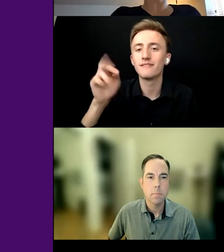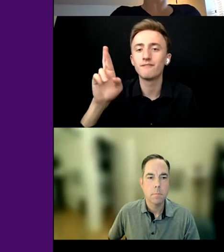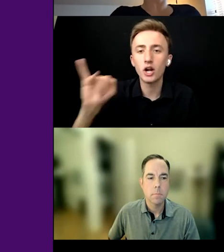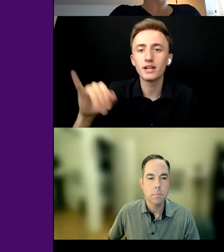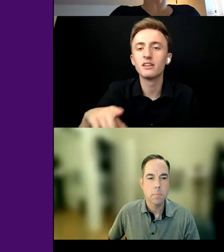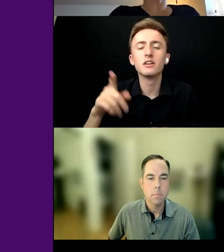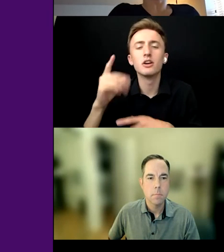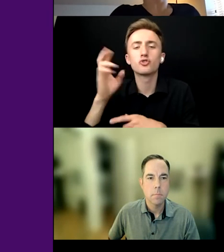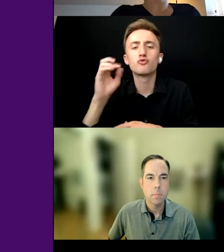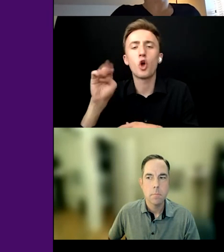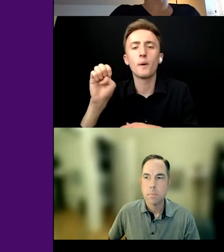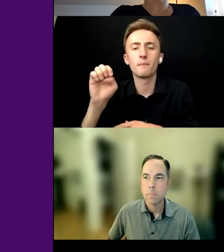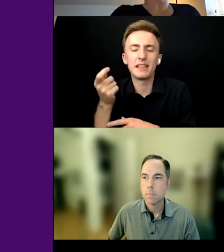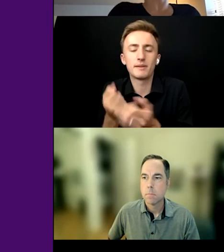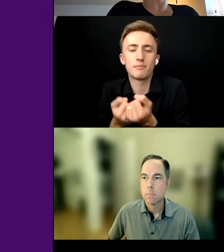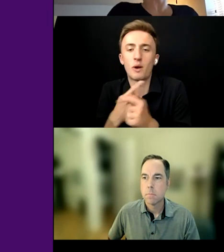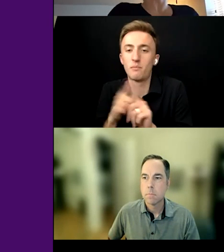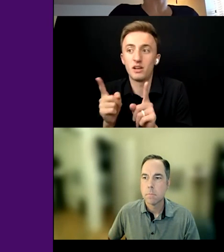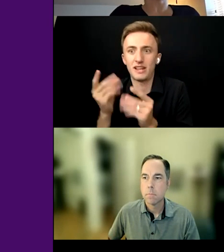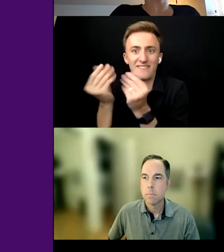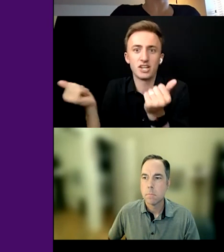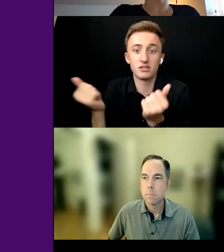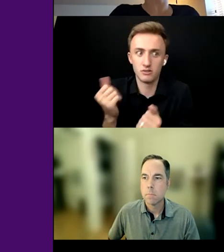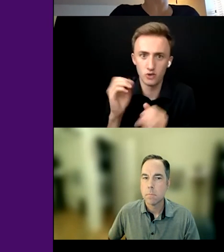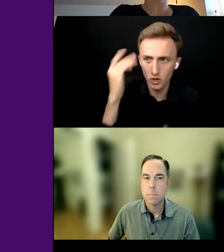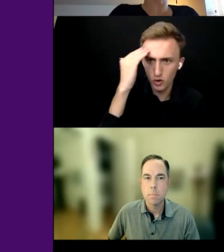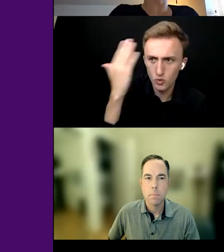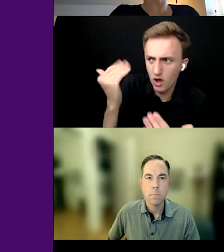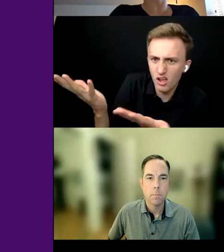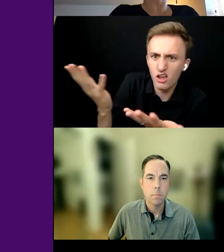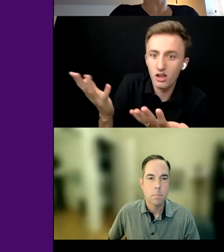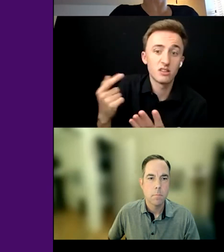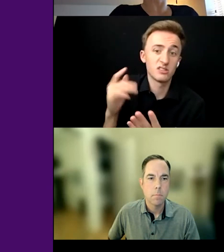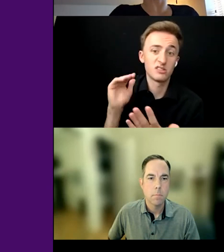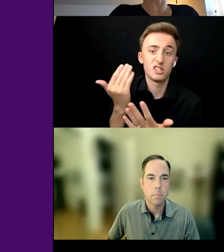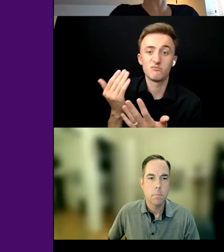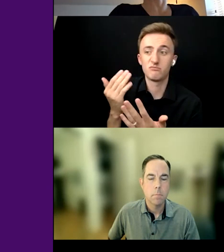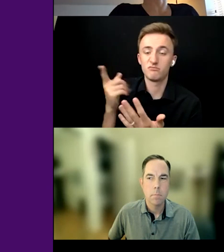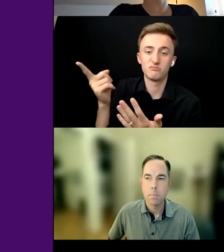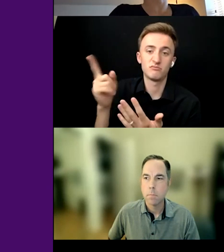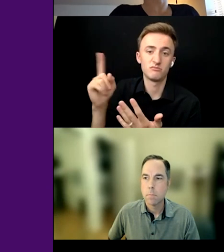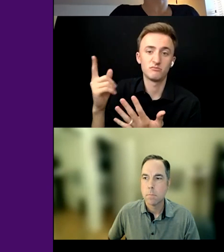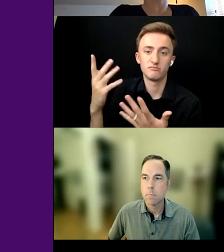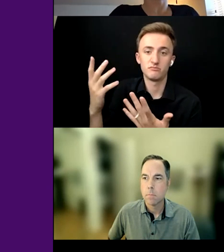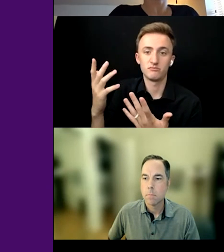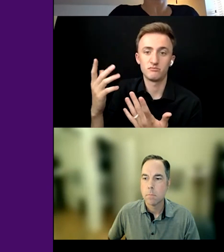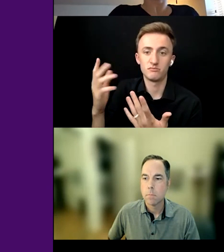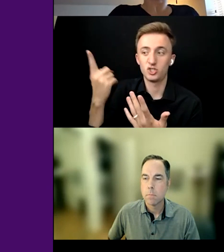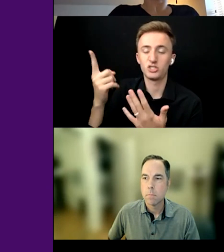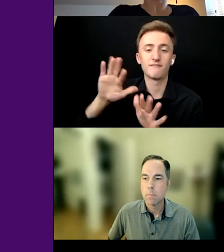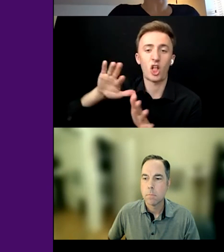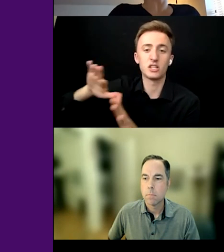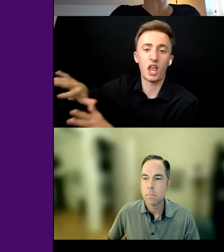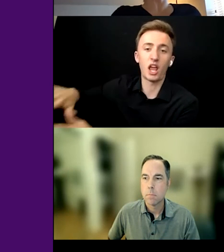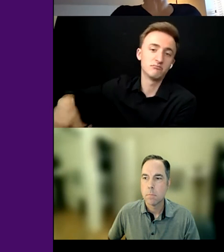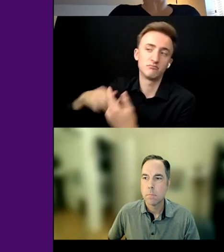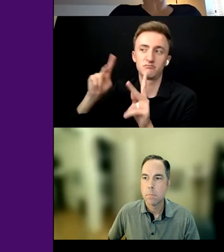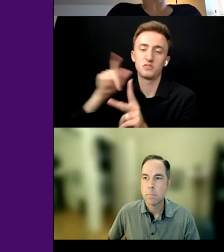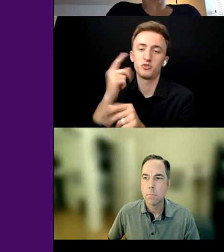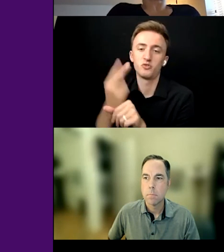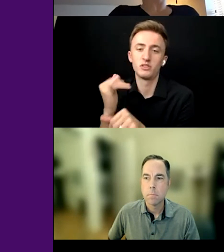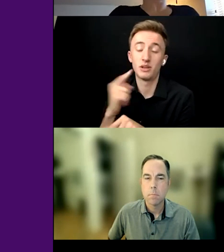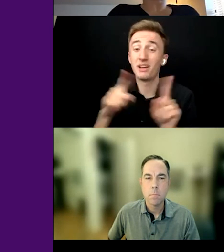but nobody knows why it has fallen aside paired but it's not new either. The spec has been